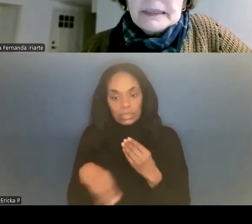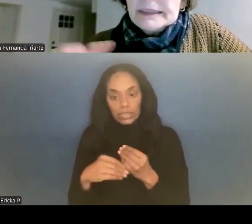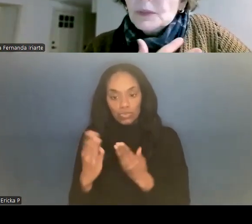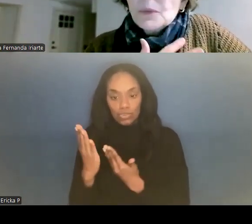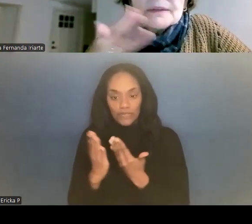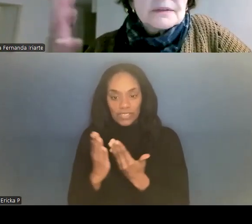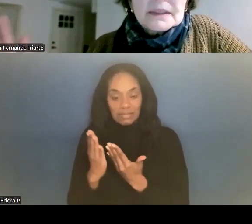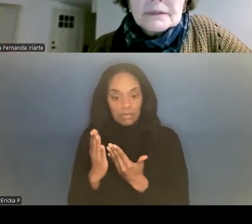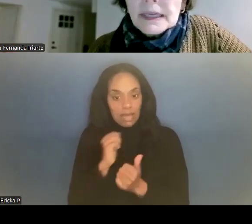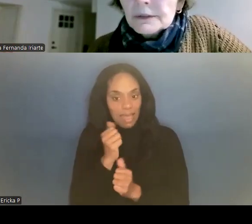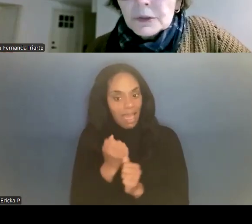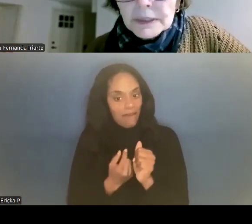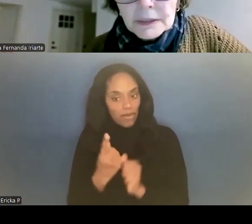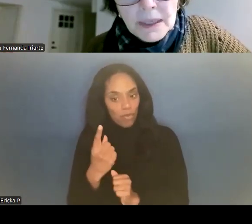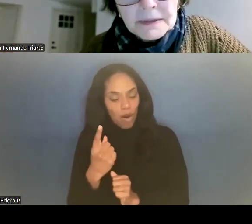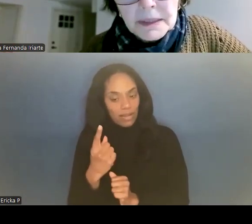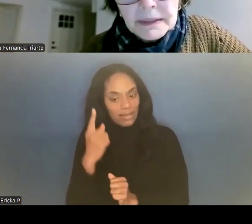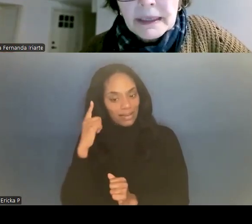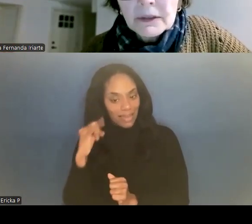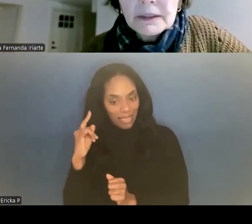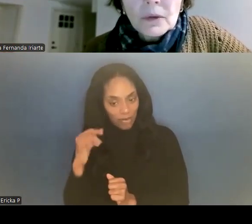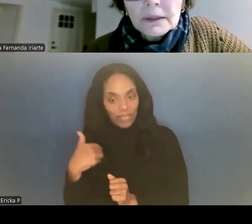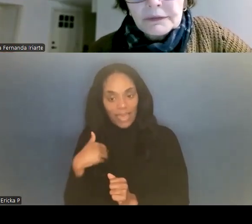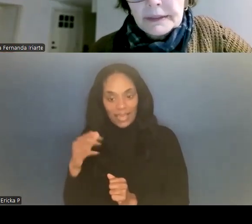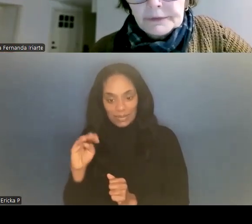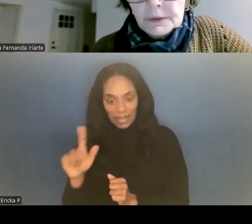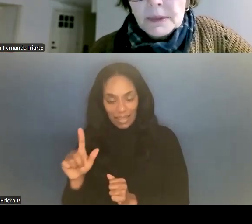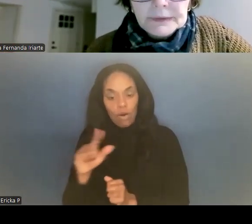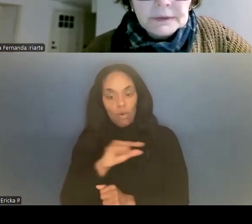Not everyone in the state of California who has medical can qualify for a waiver,